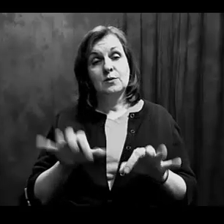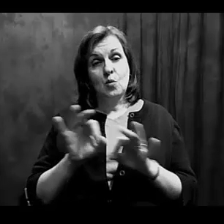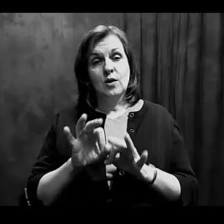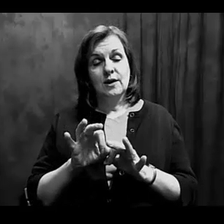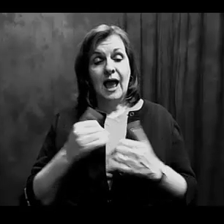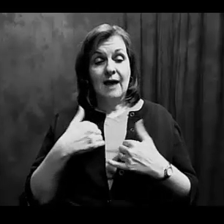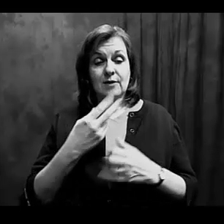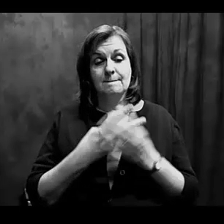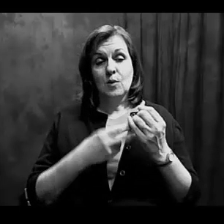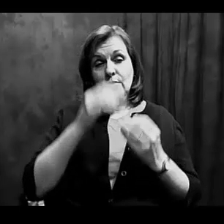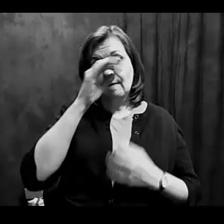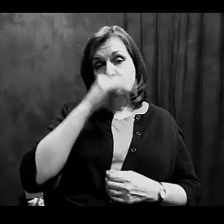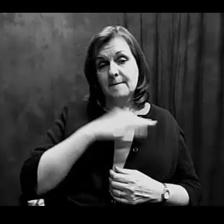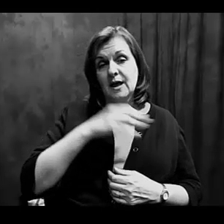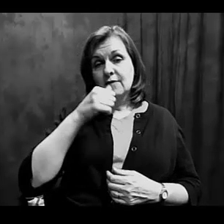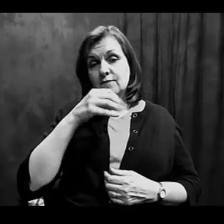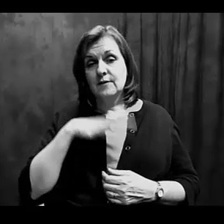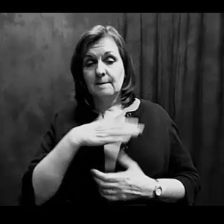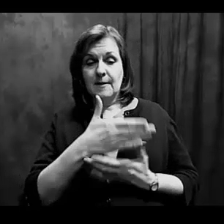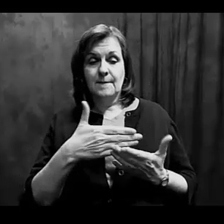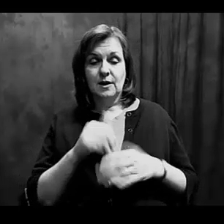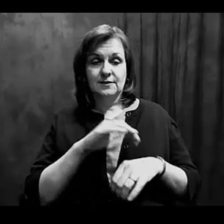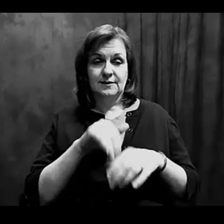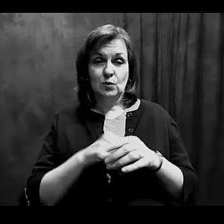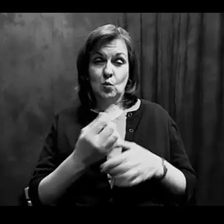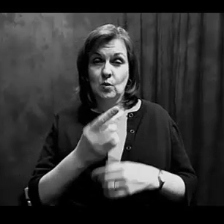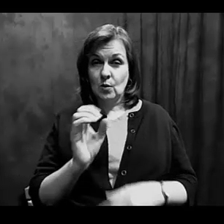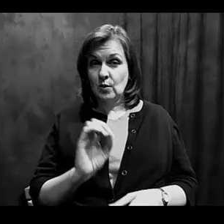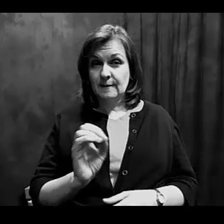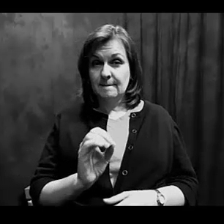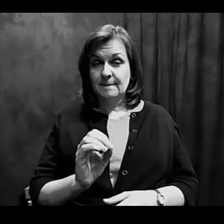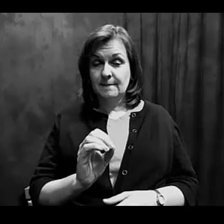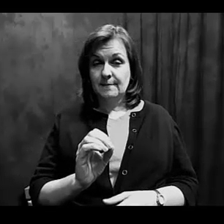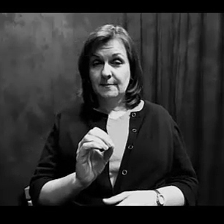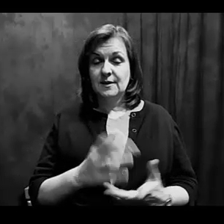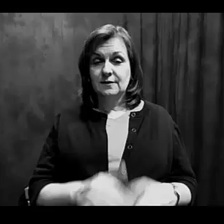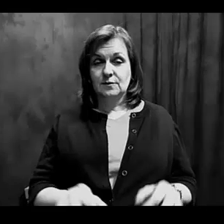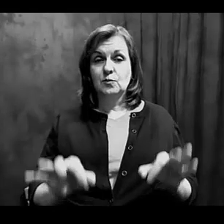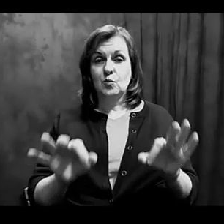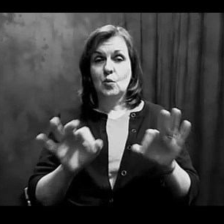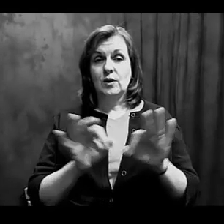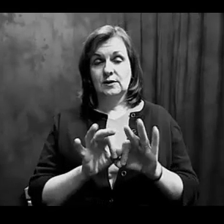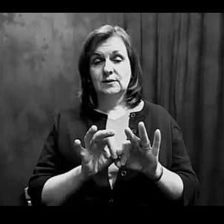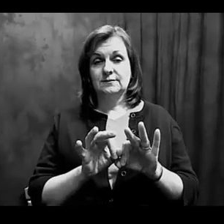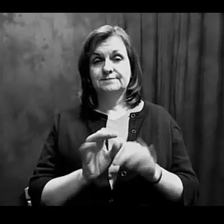that was important characteristic in reproduction so having both male and female